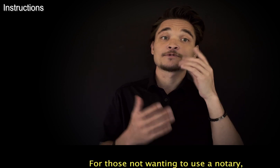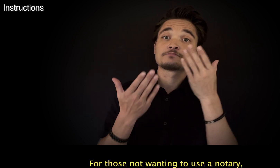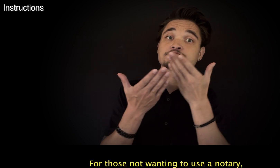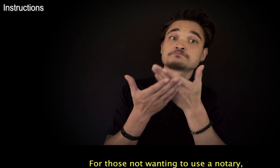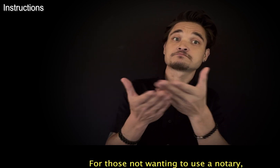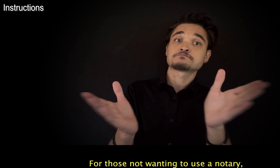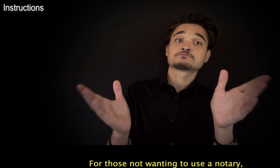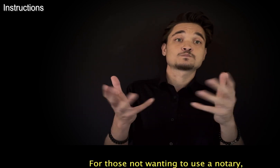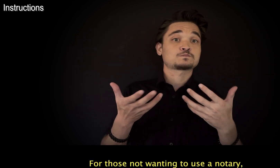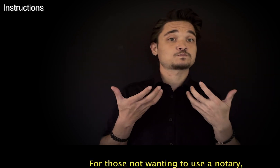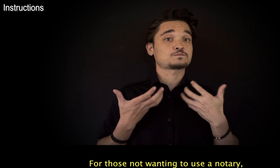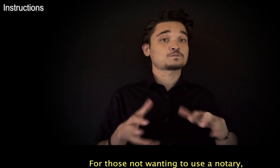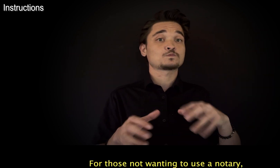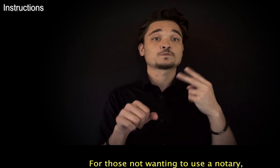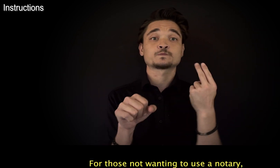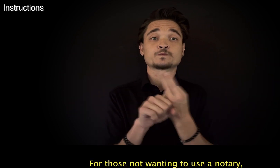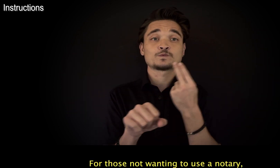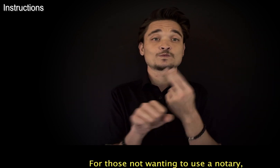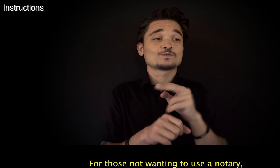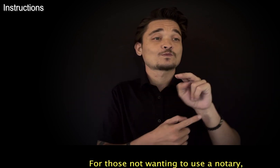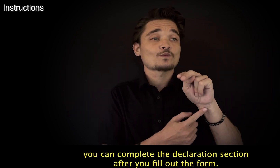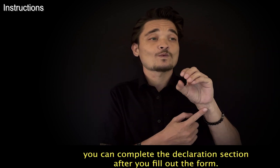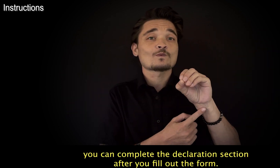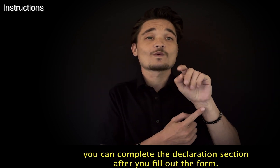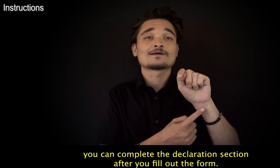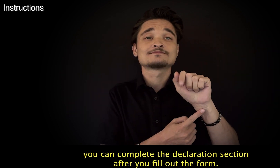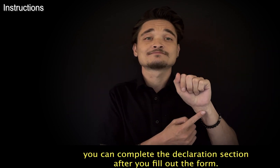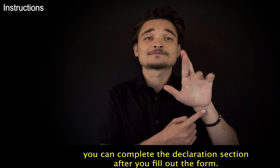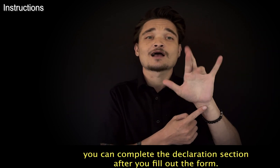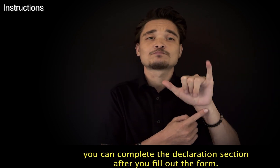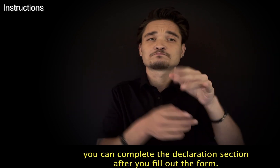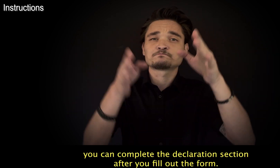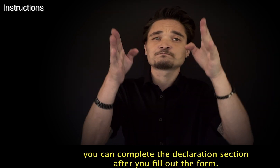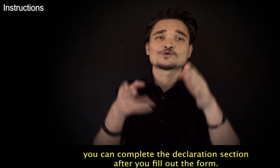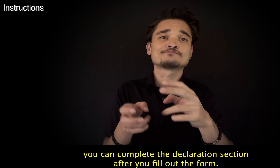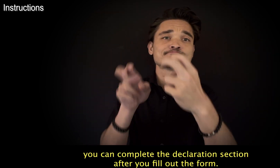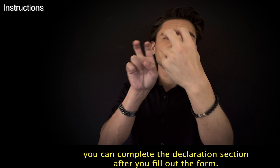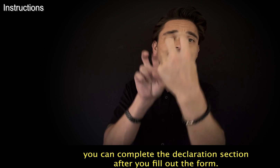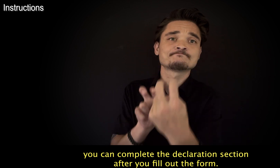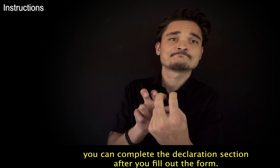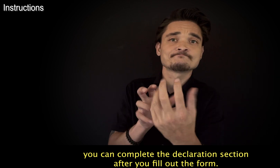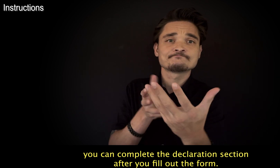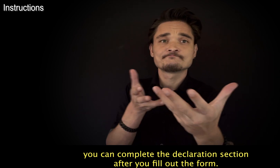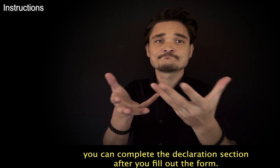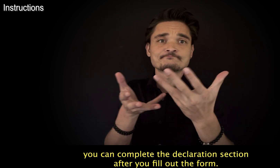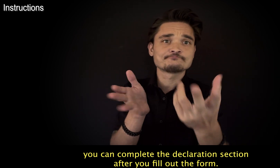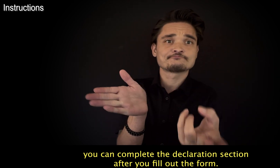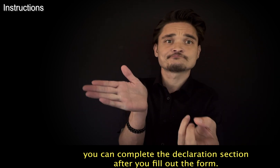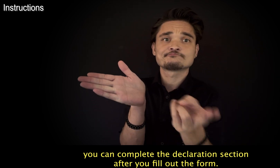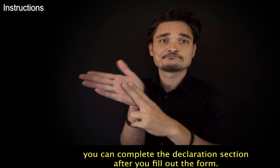For those not wanting to use a notary, you can complete the declaration section after you fill out the form.